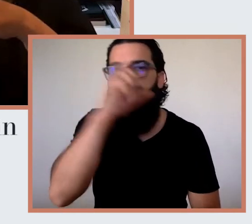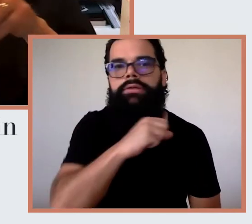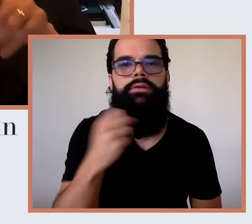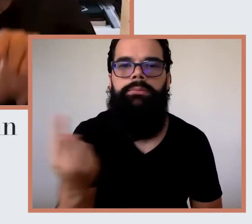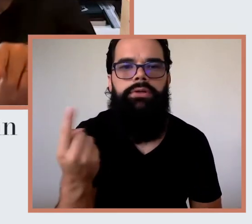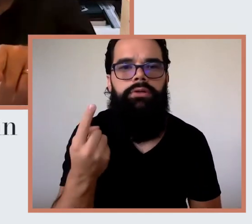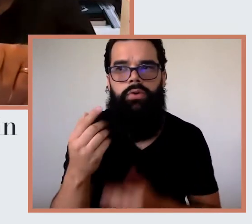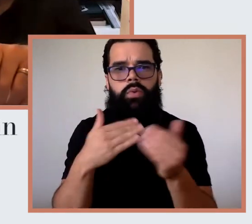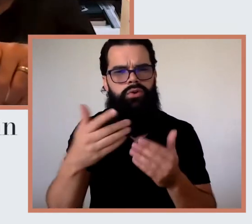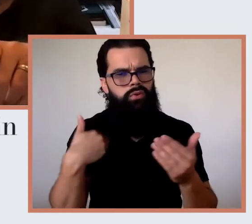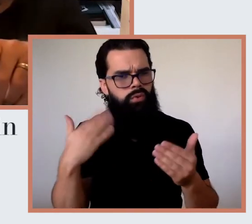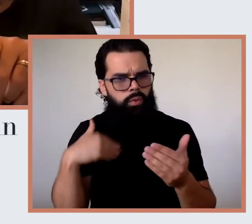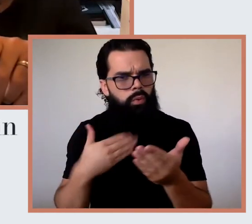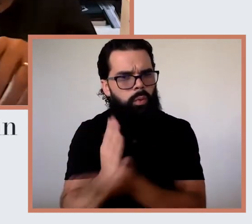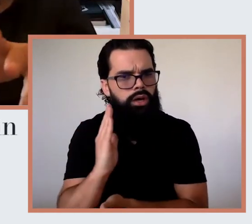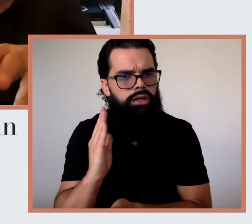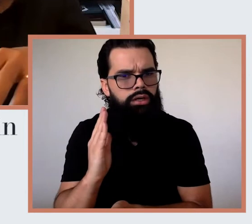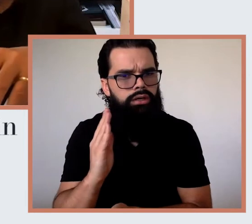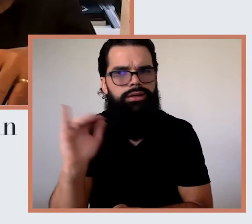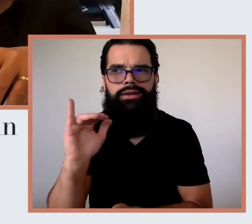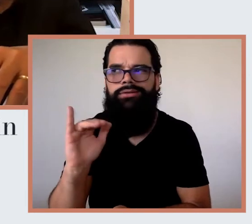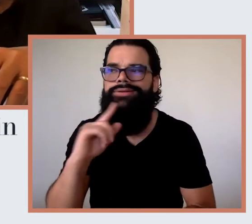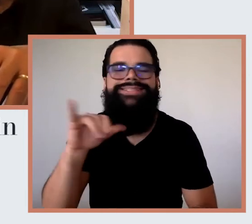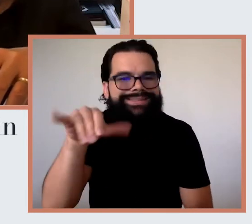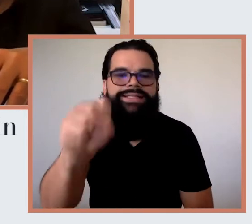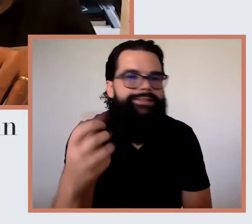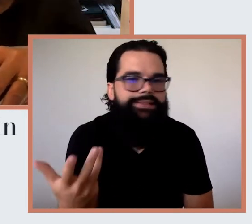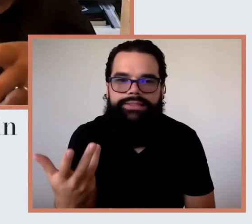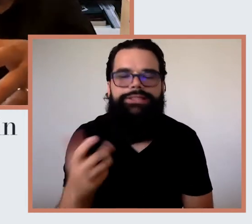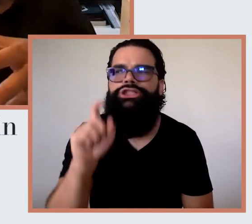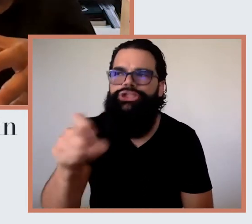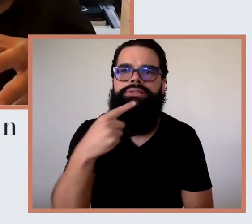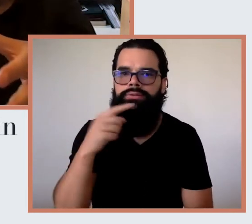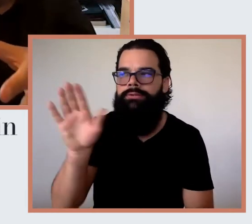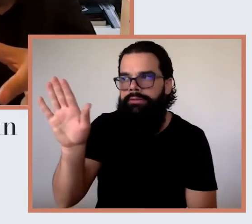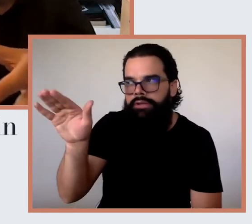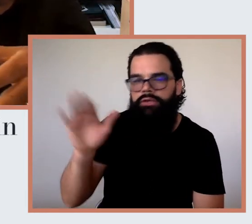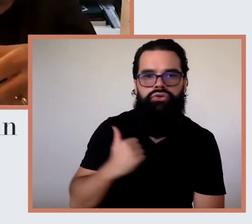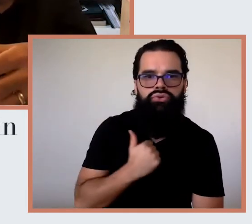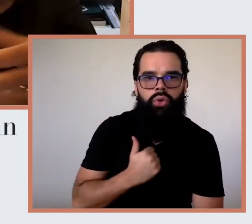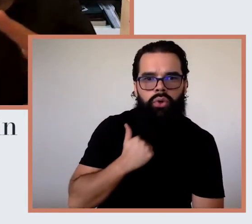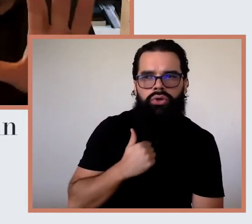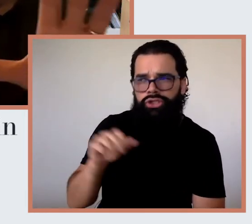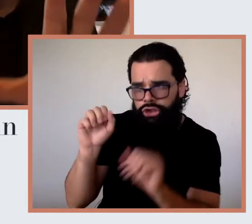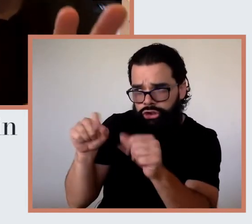or you miss something, don't you have the right, the answer is yes, you should, to say, I'm sorry,